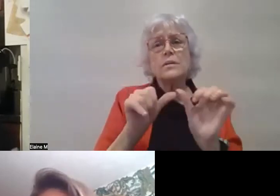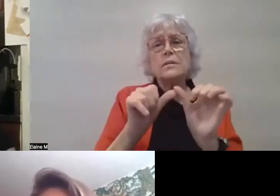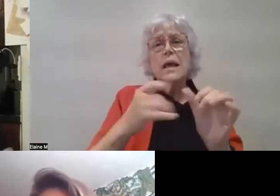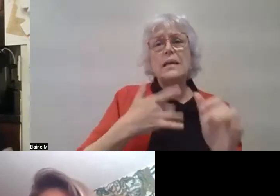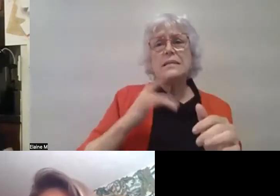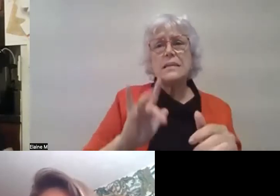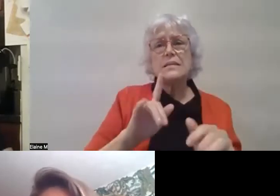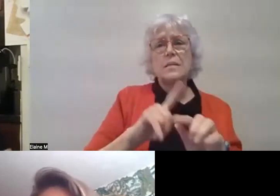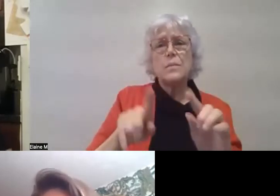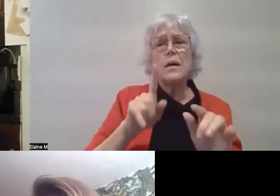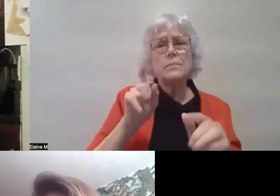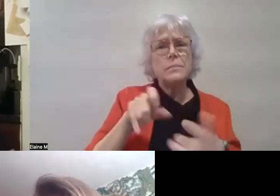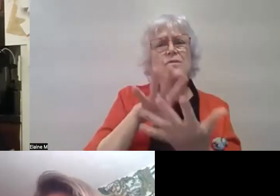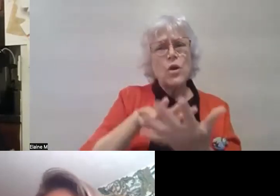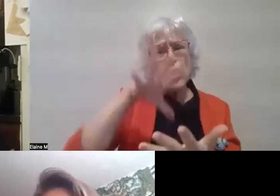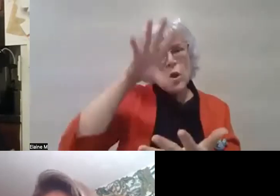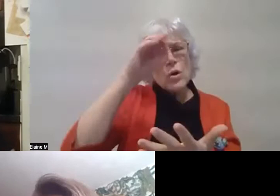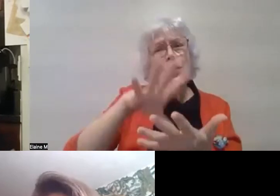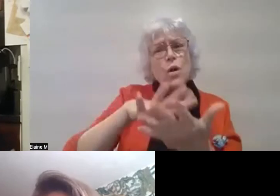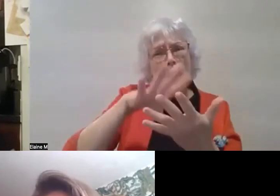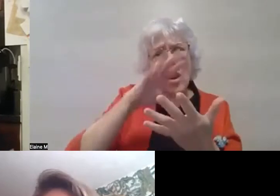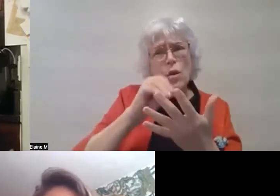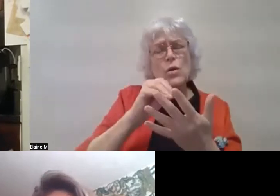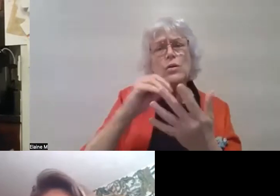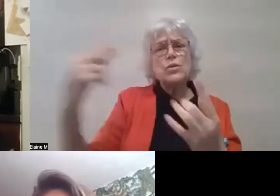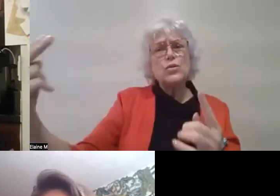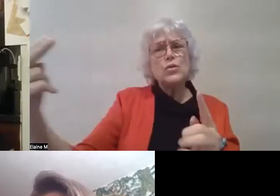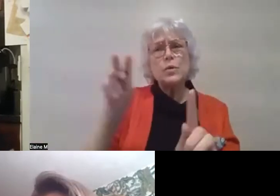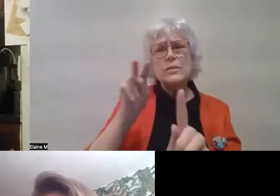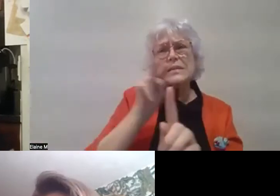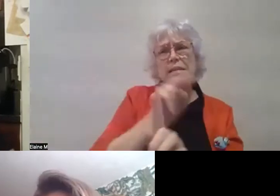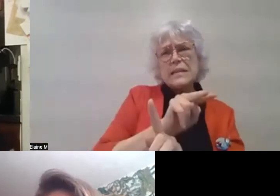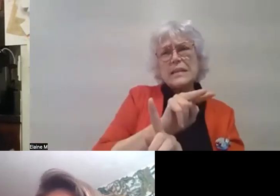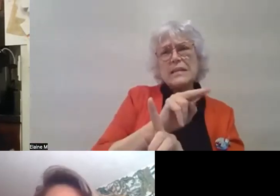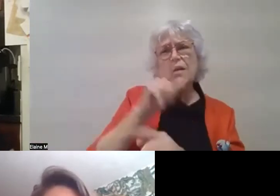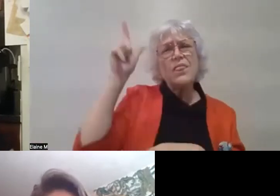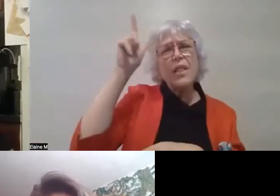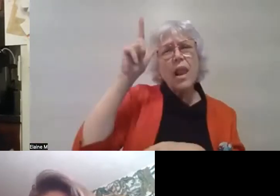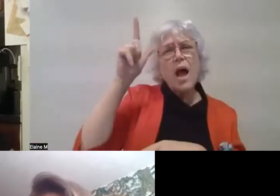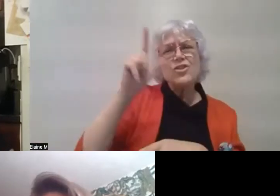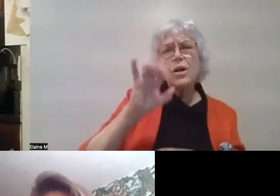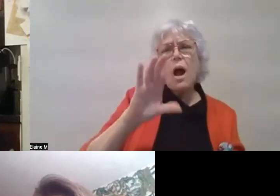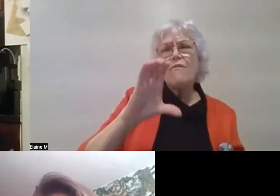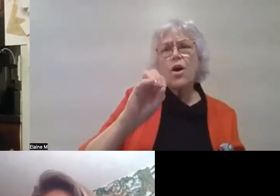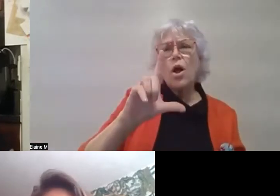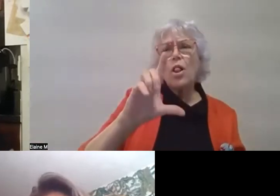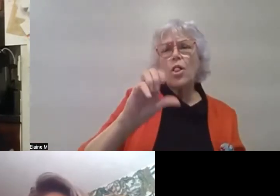We have to learn how to perceive how the logics of colonialism are embedded into all of our